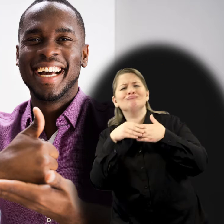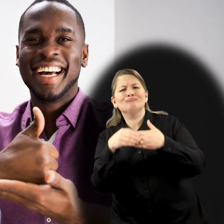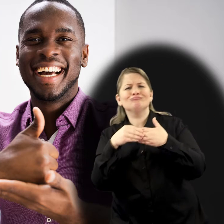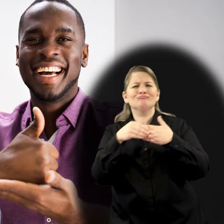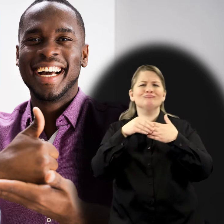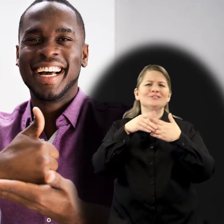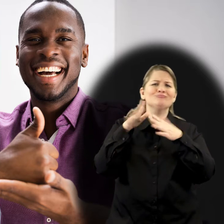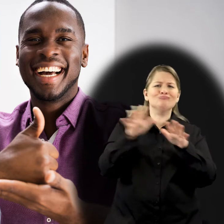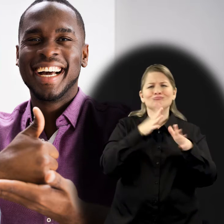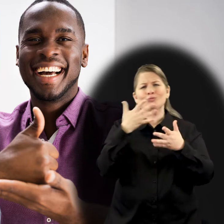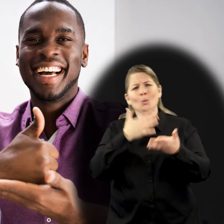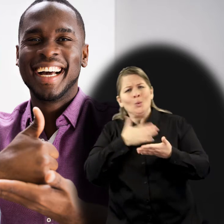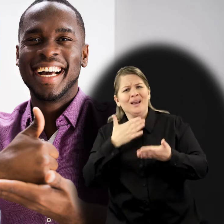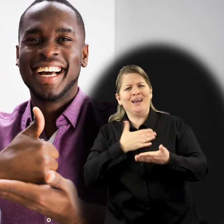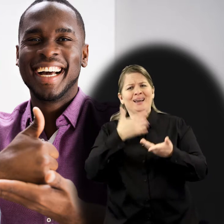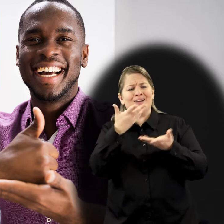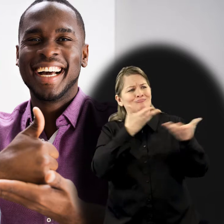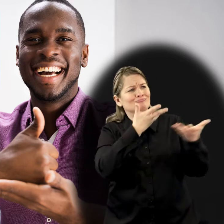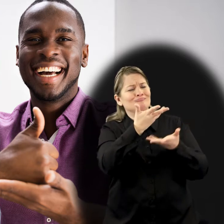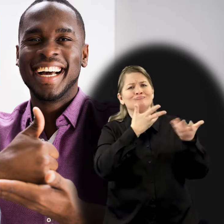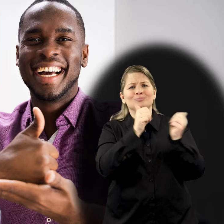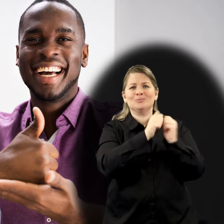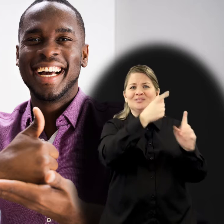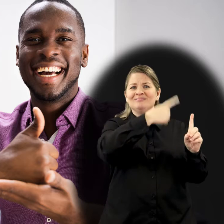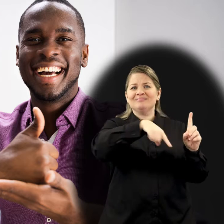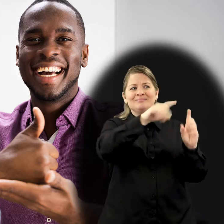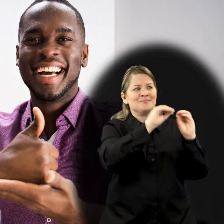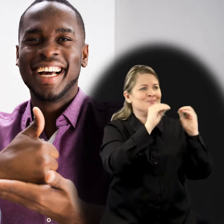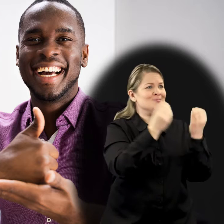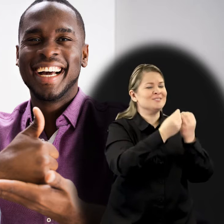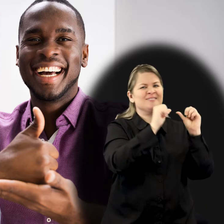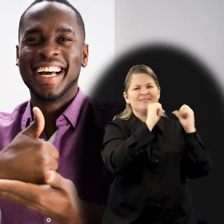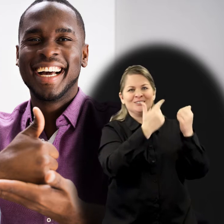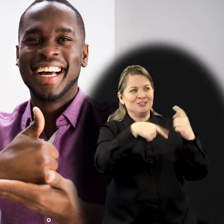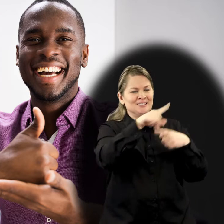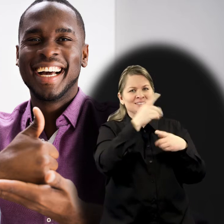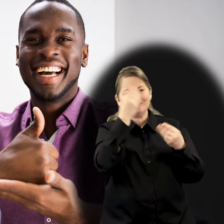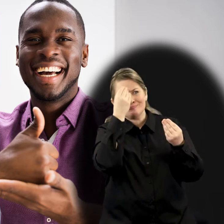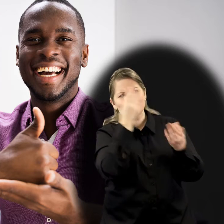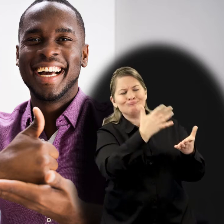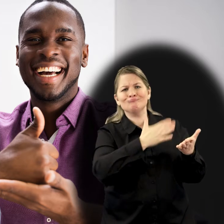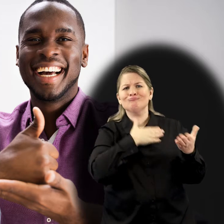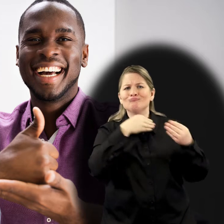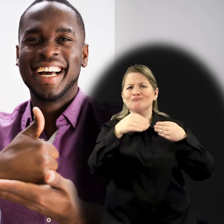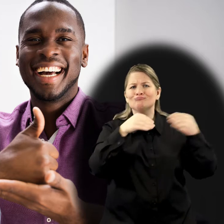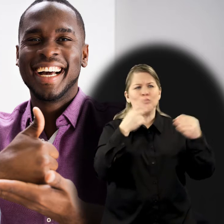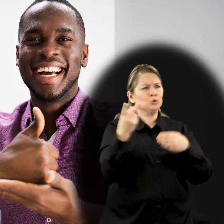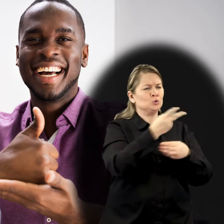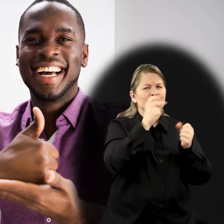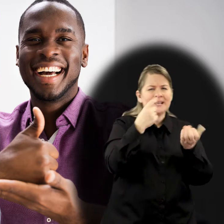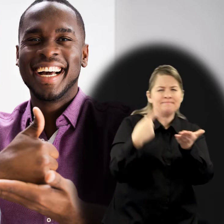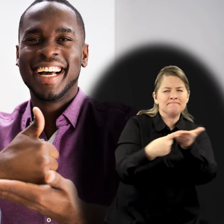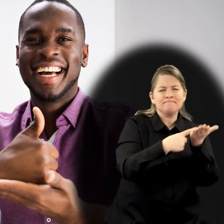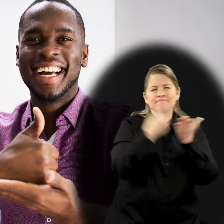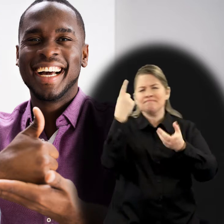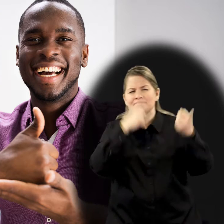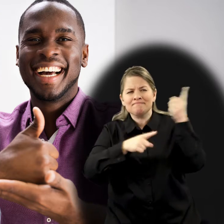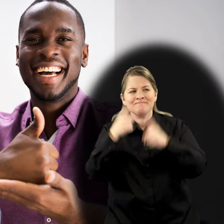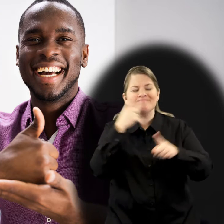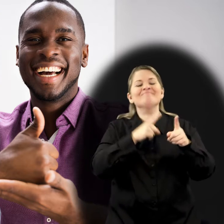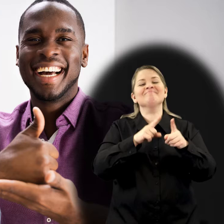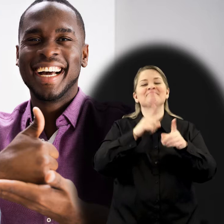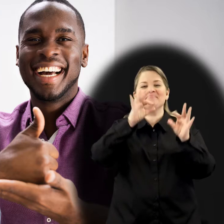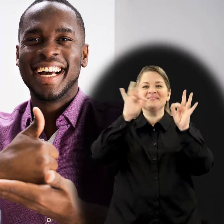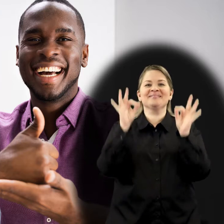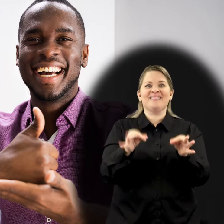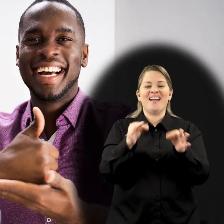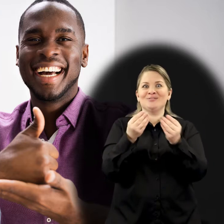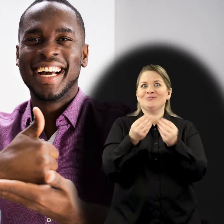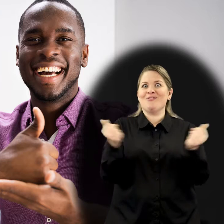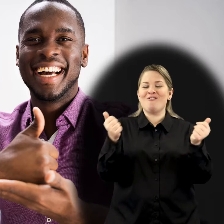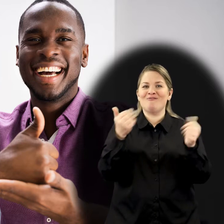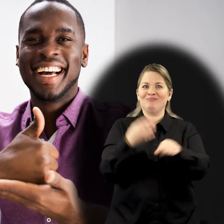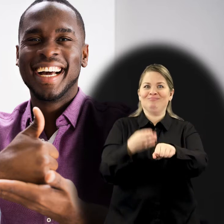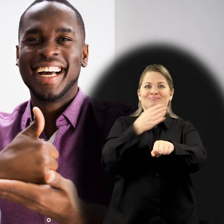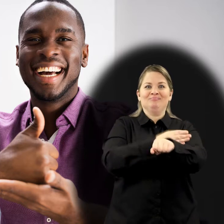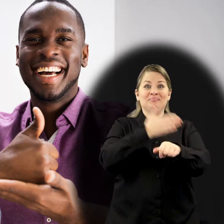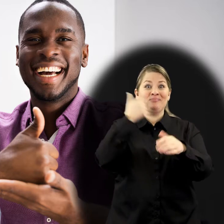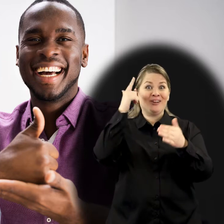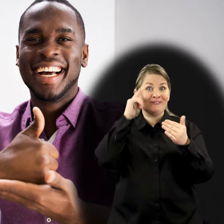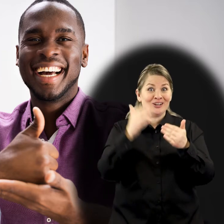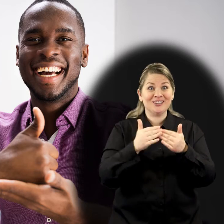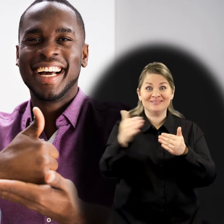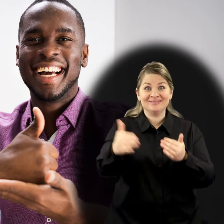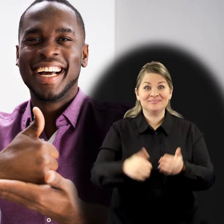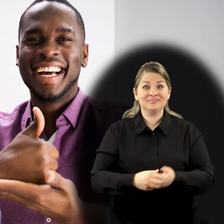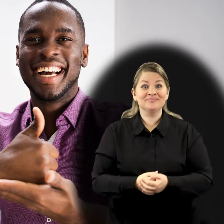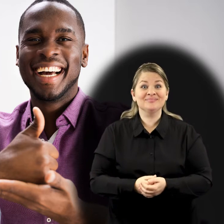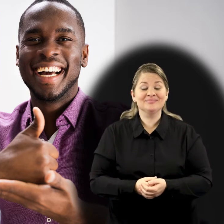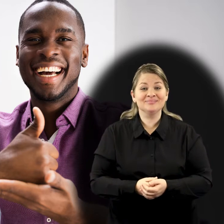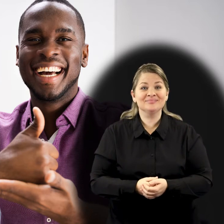and you're flexible and willing to work with the organization to come up with a solution.